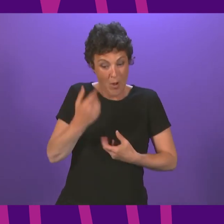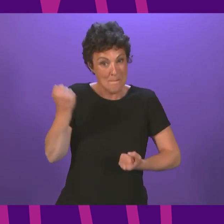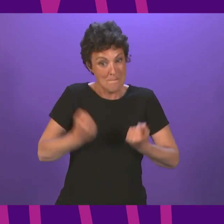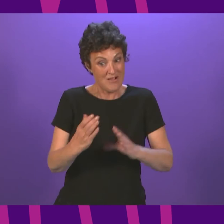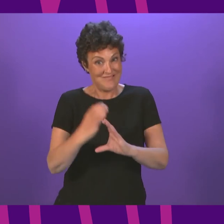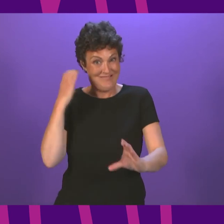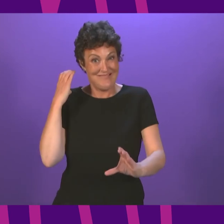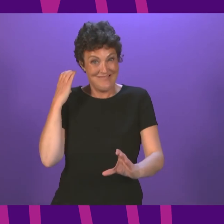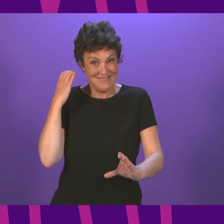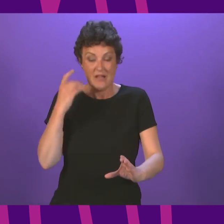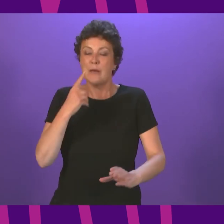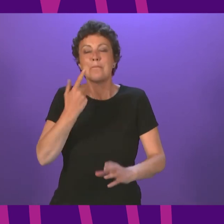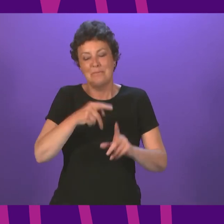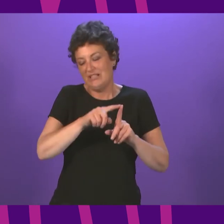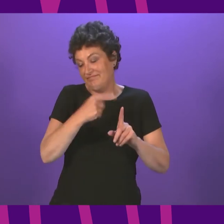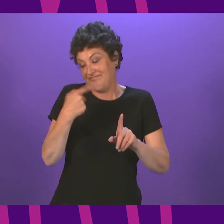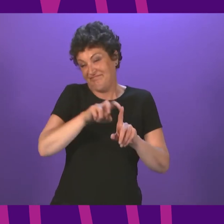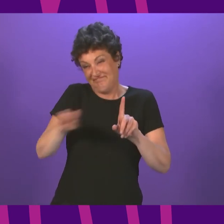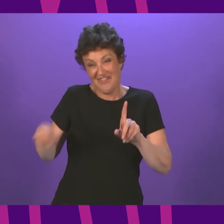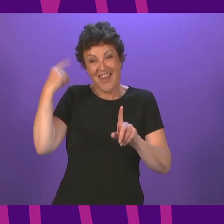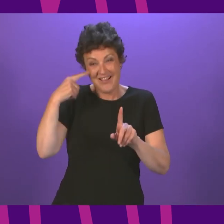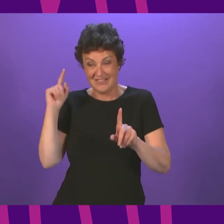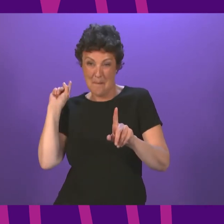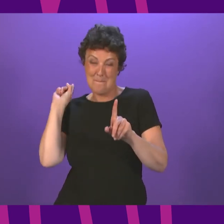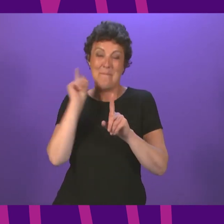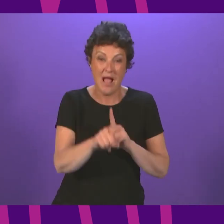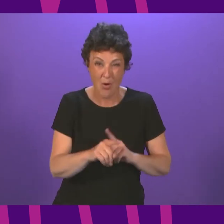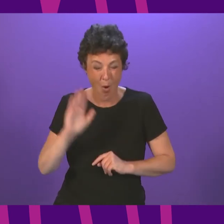Nowhere is that clearer than in the debate about continuing the ban on evictions under